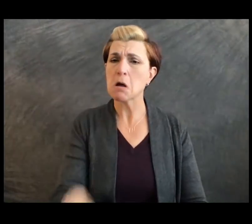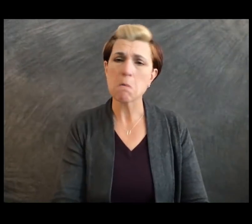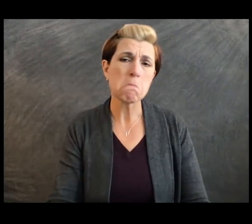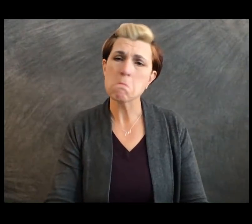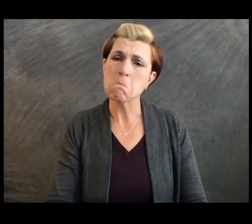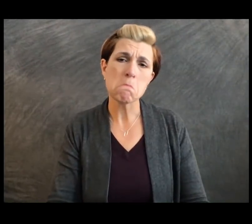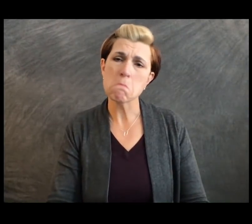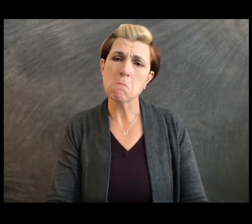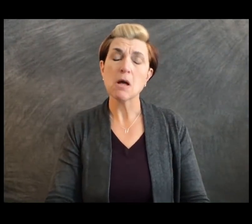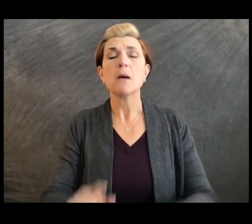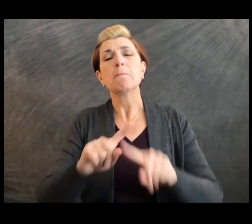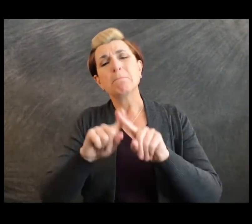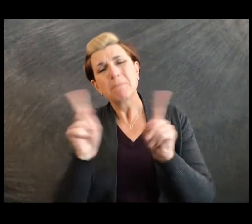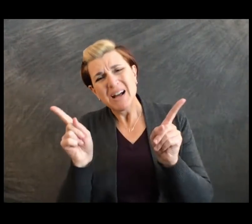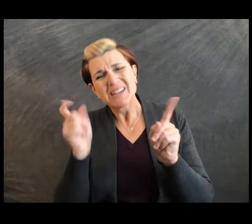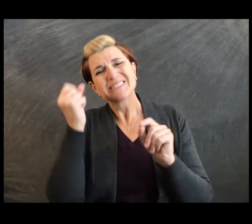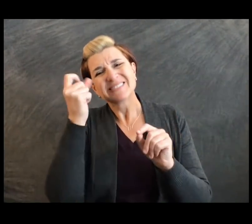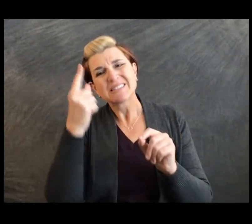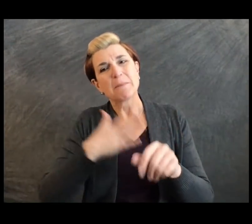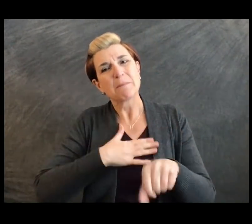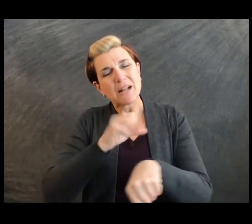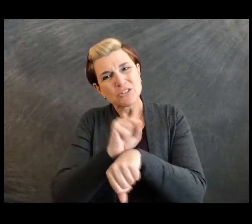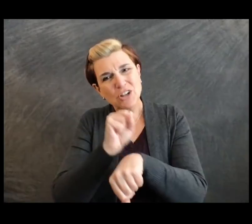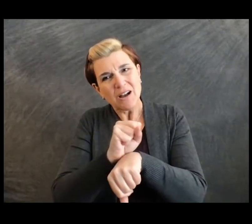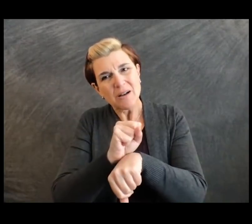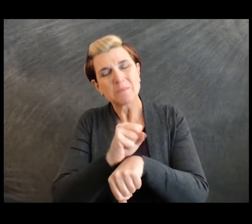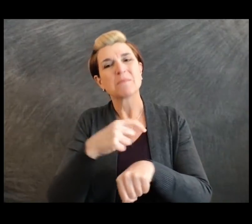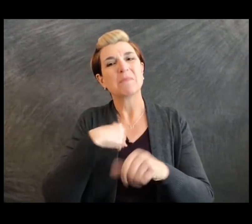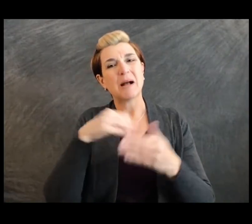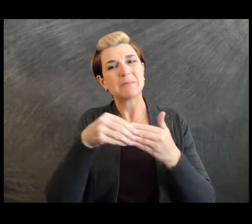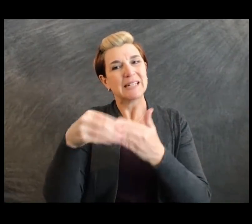President and as the leader of the White House coronavirus task force both I and